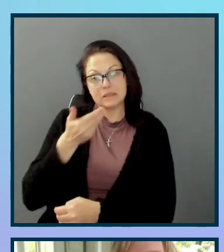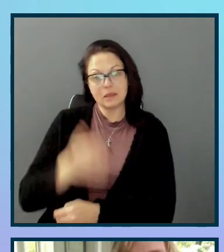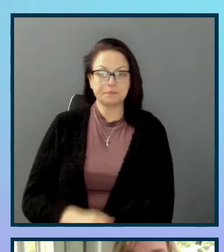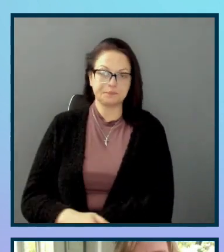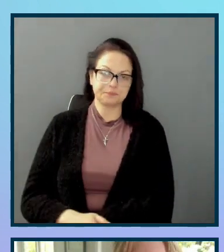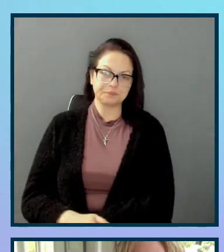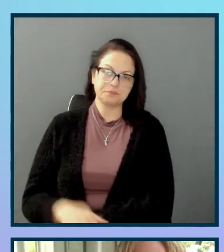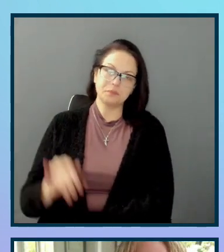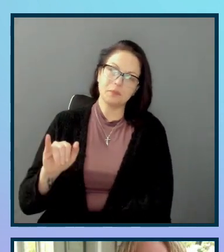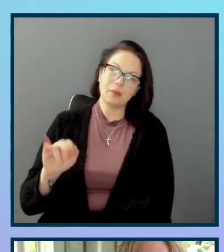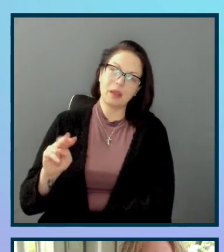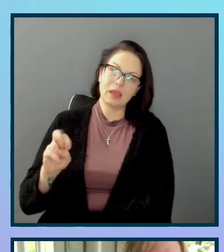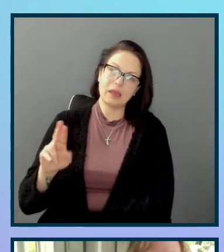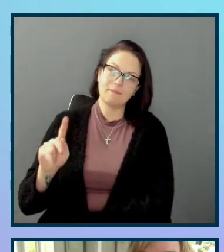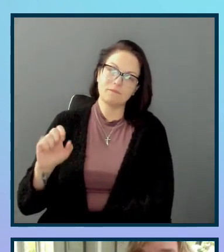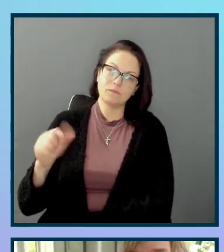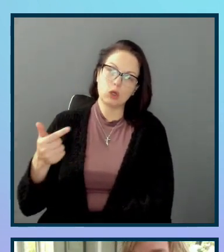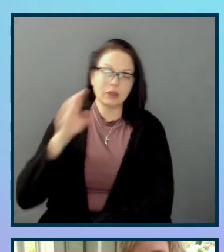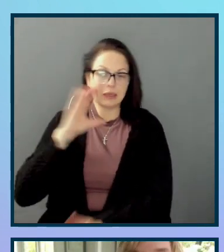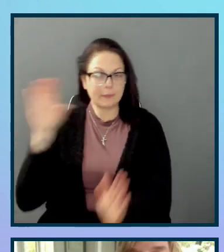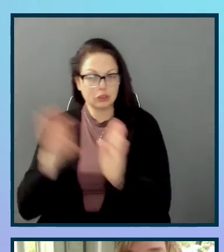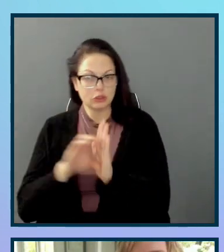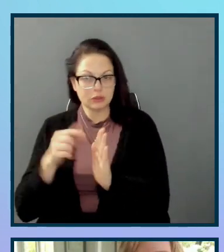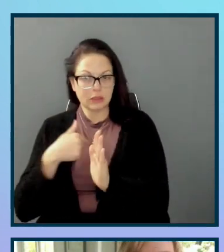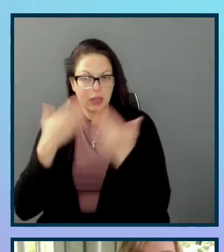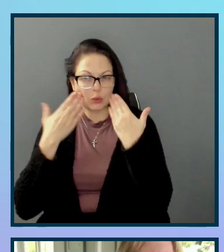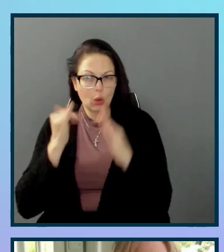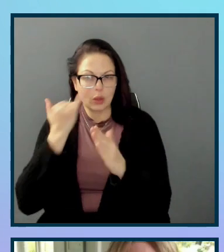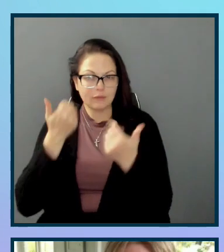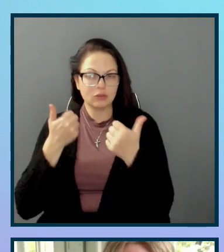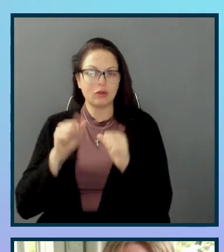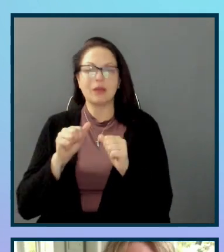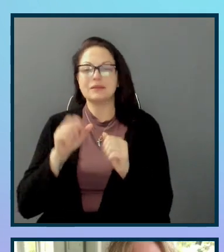Inverting images is, I don't know if you've ever tried, take a photo of yourself and invert it.